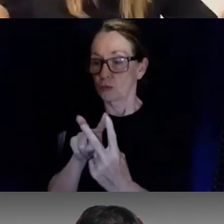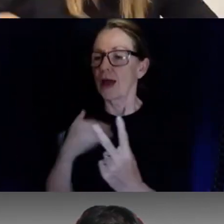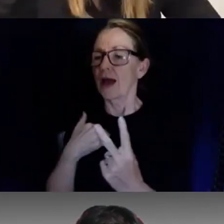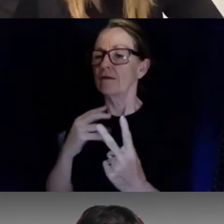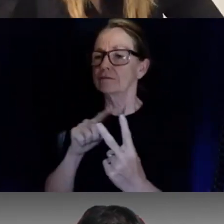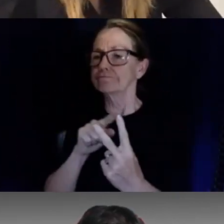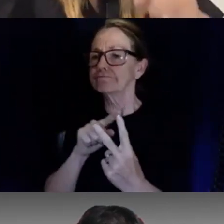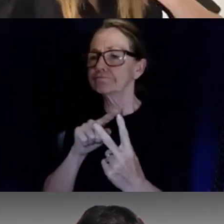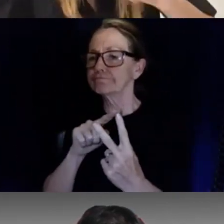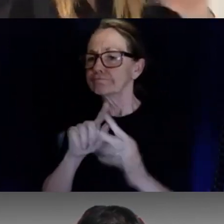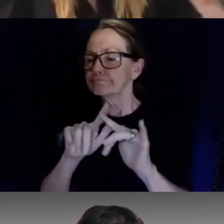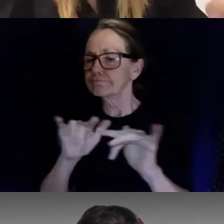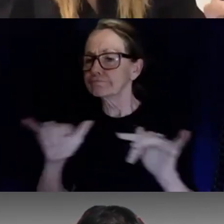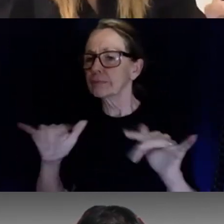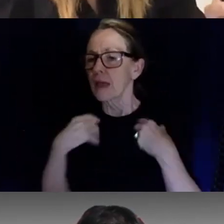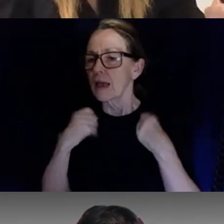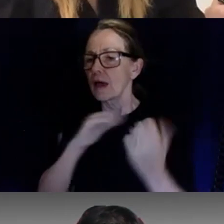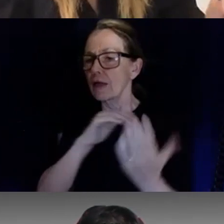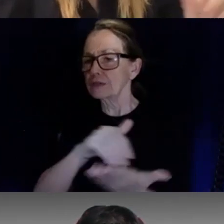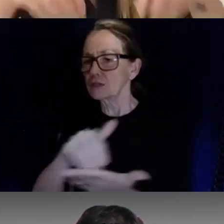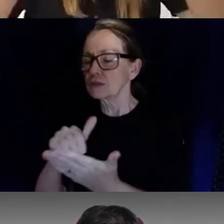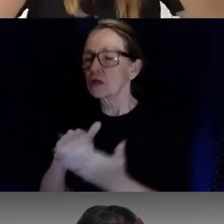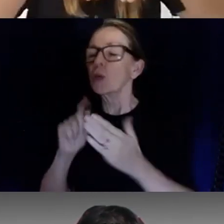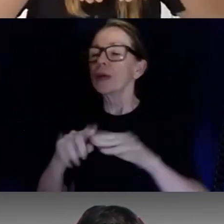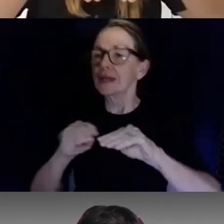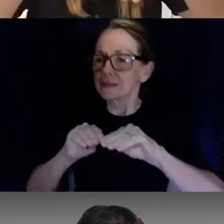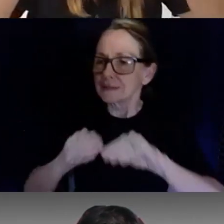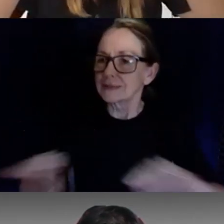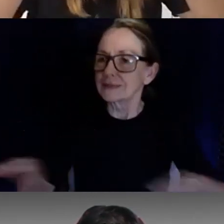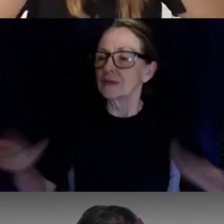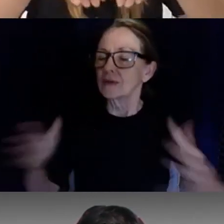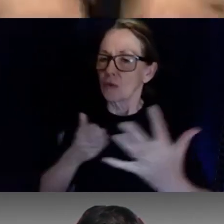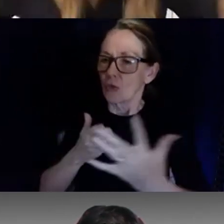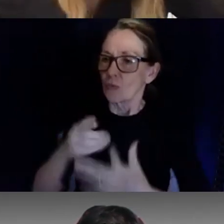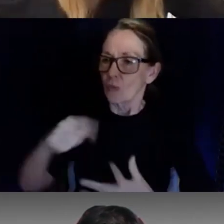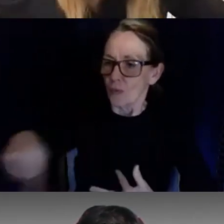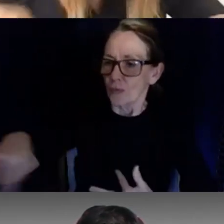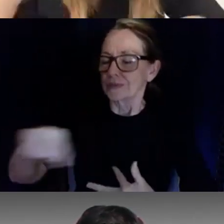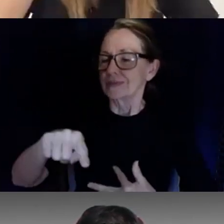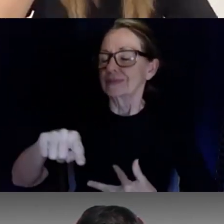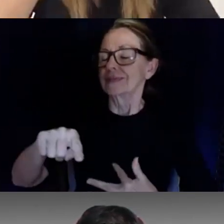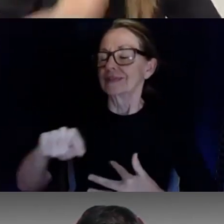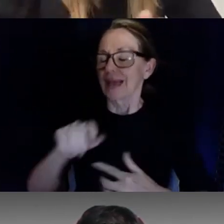SO IT INCLUDES THOSE TWO.